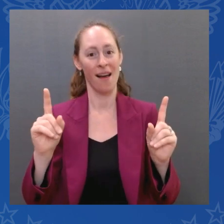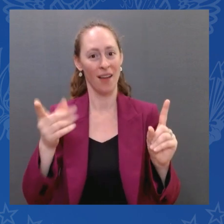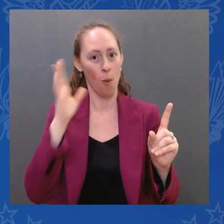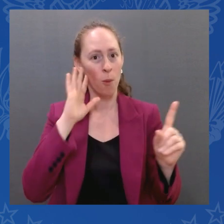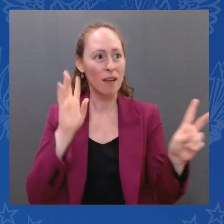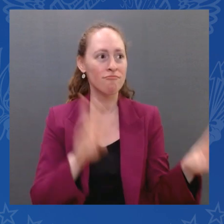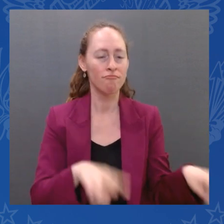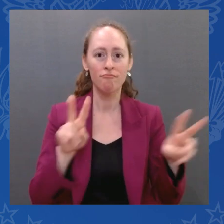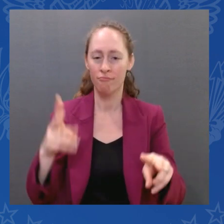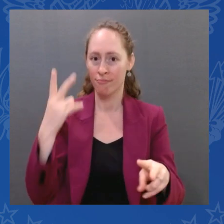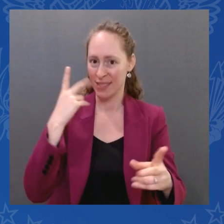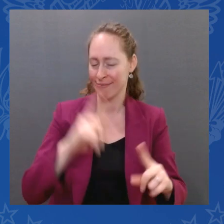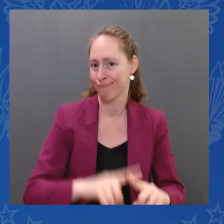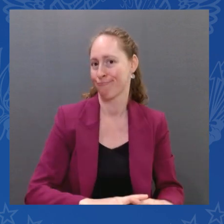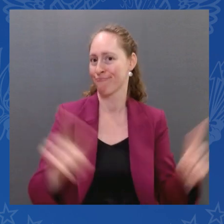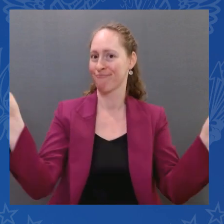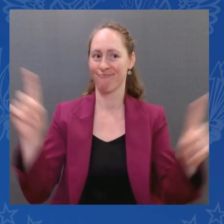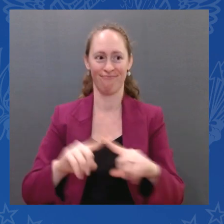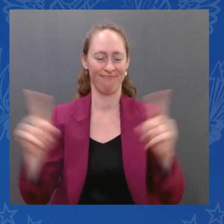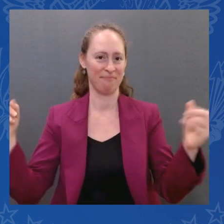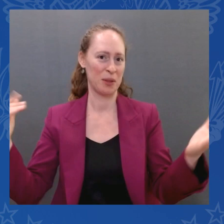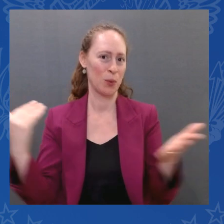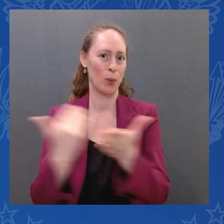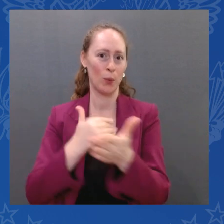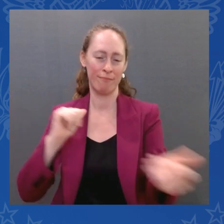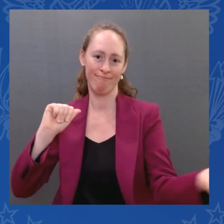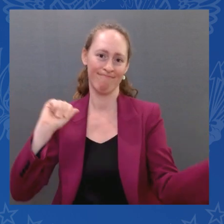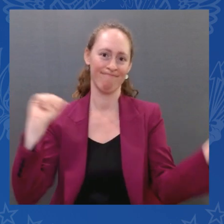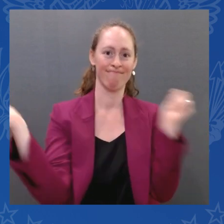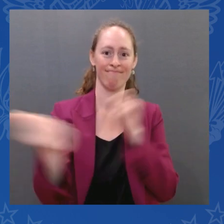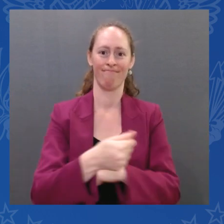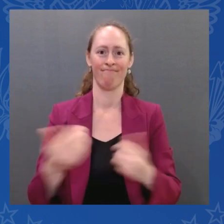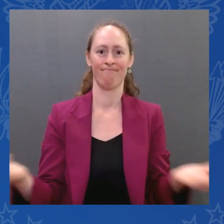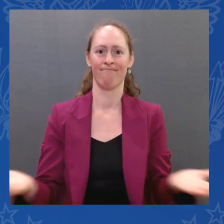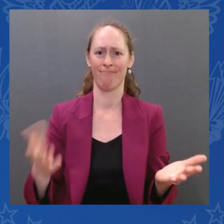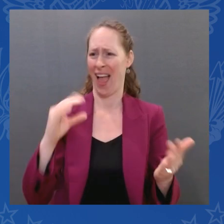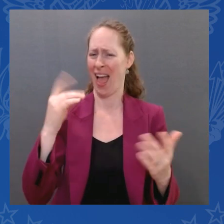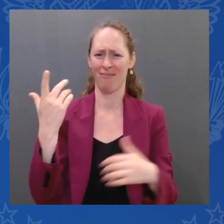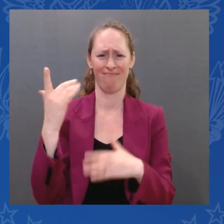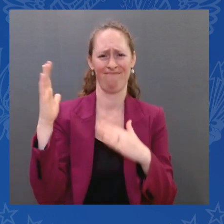the creativity of the startup nation, the diversity of the Israeli society.